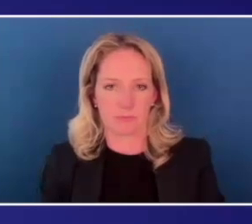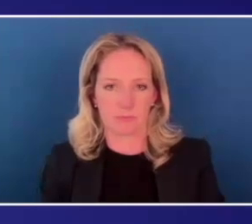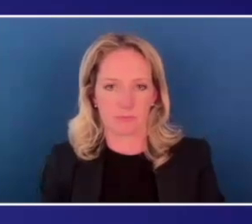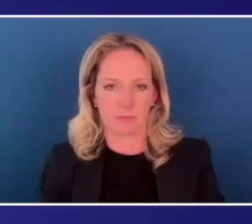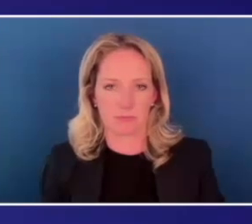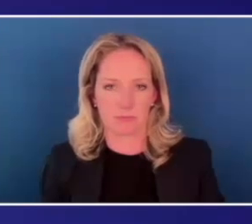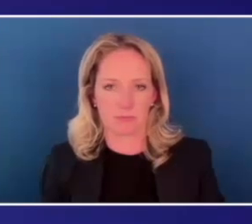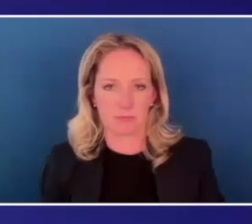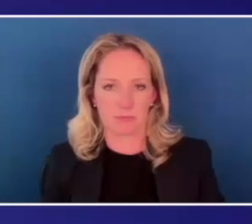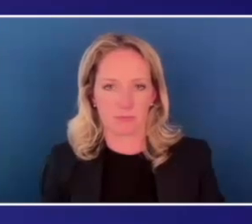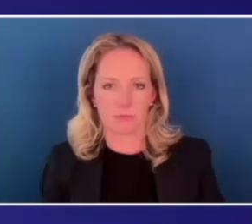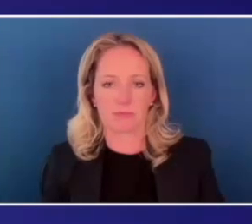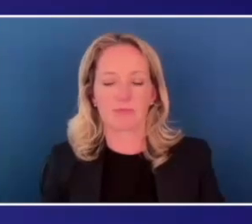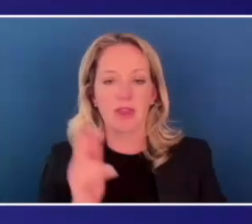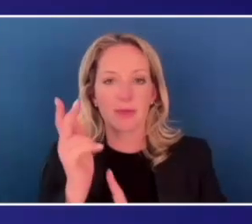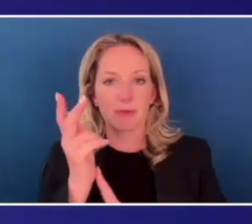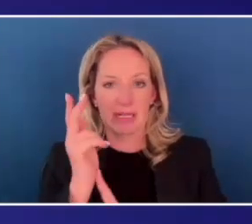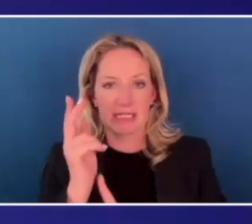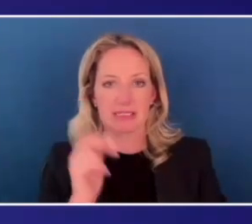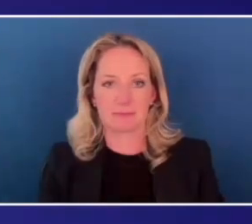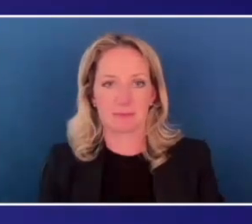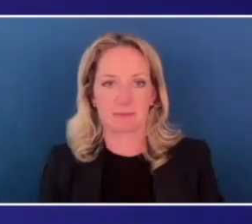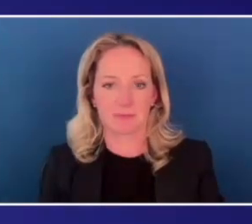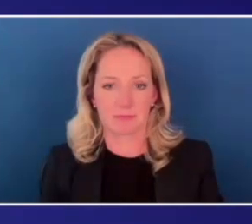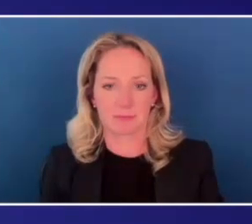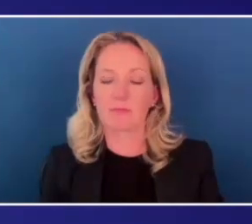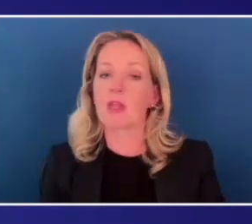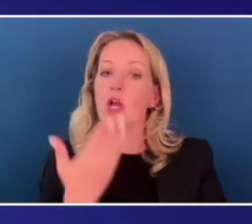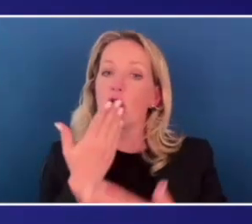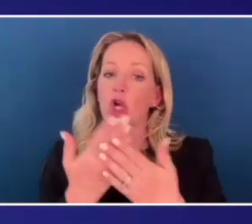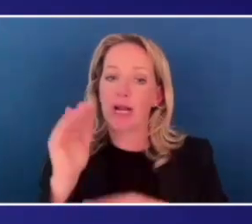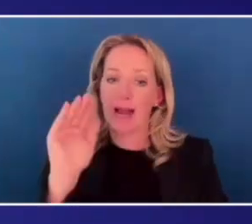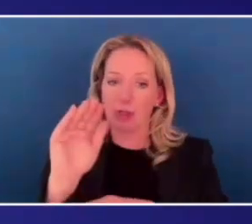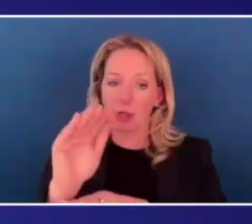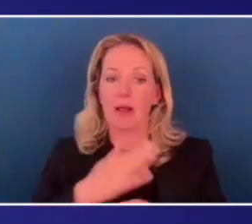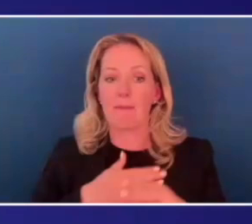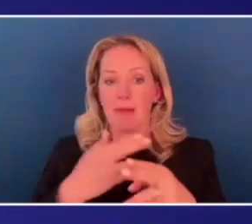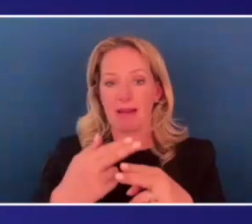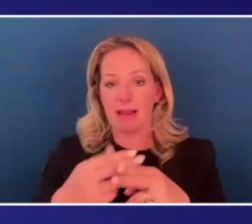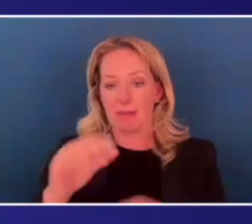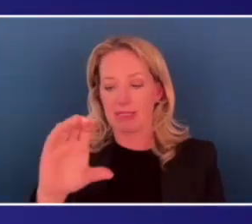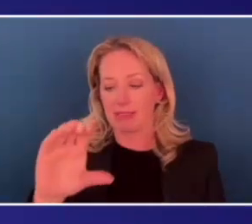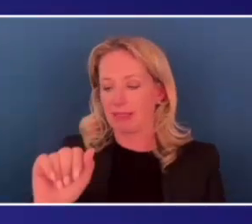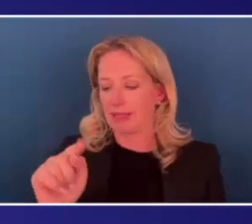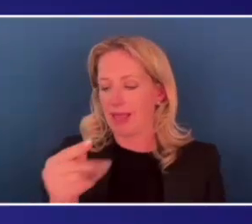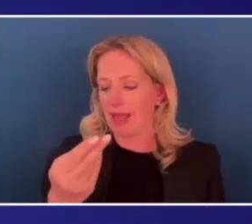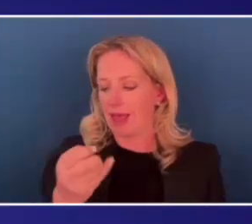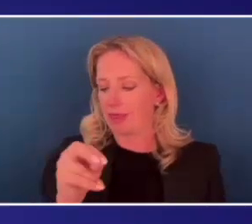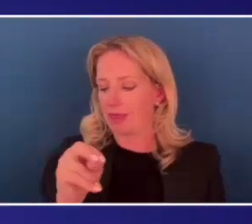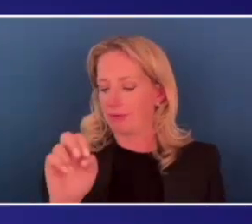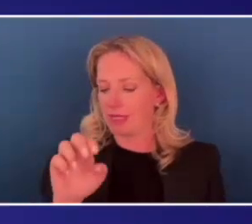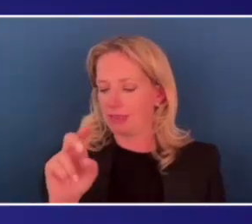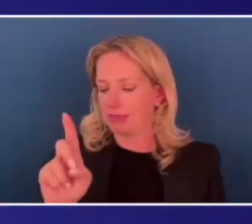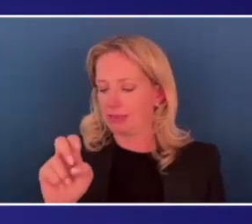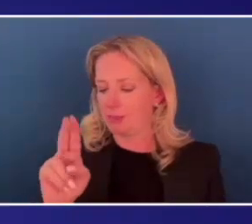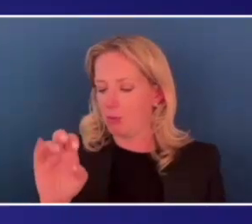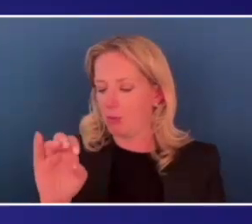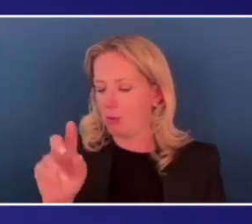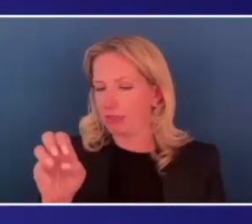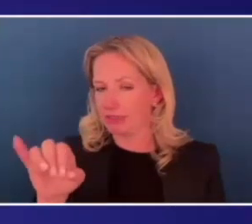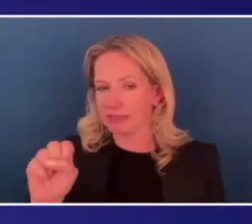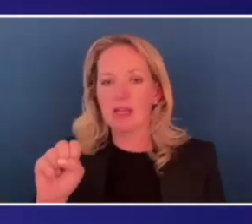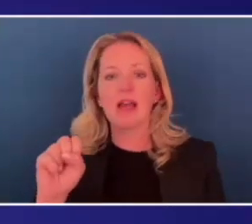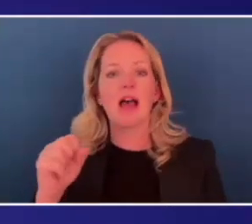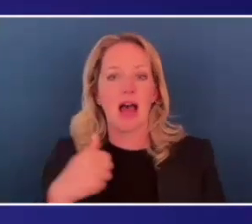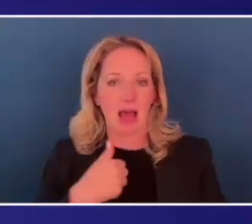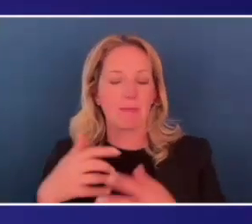We have 3ÿmin. Good afternoon. My name is Katharine Gamborees and I'm the Government Relations Manager at the American Association of Community Colleges.